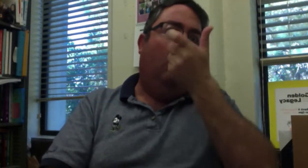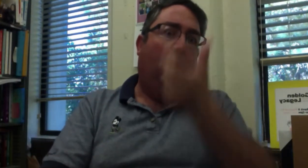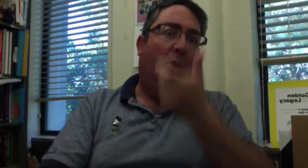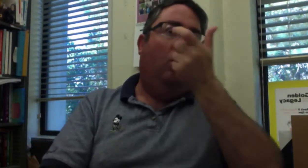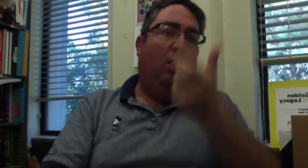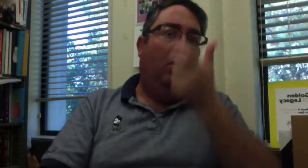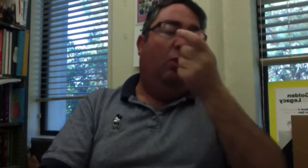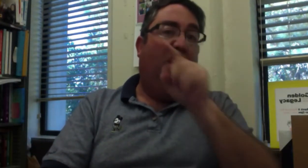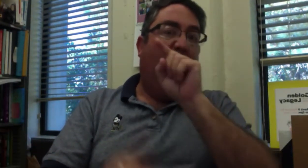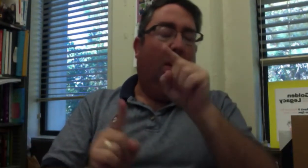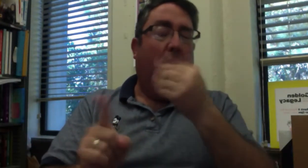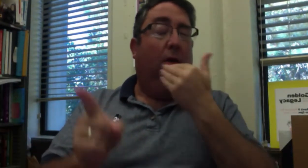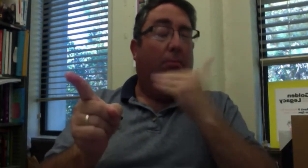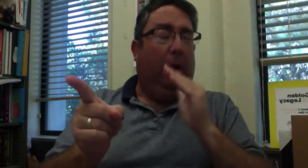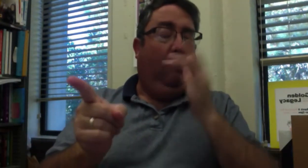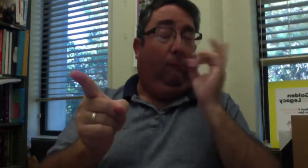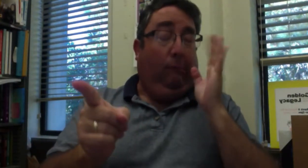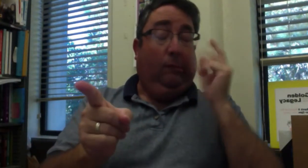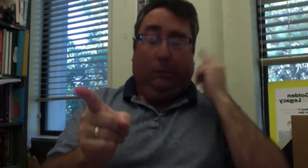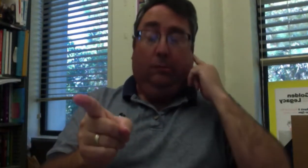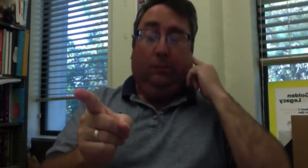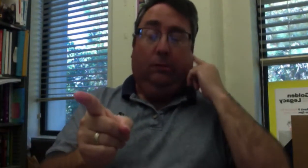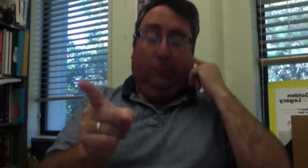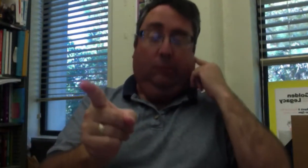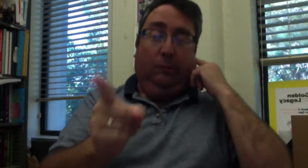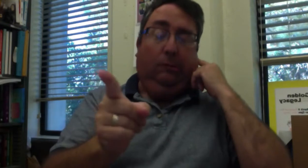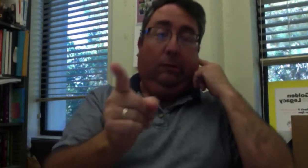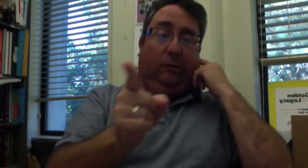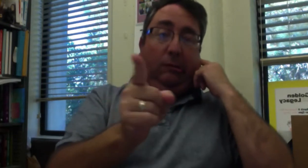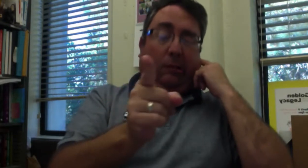it's a waste of the judge's time watching and evaluating all those bad singers.